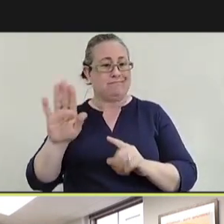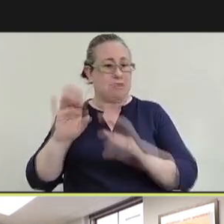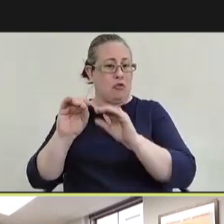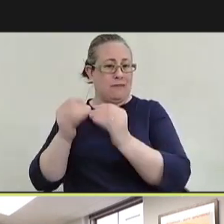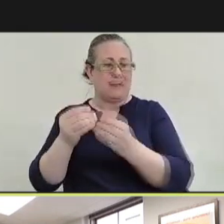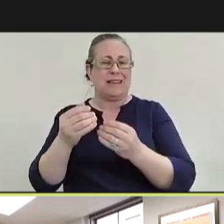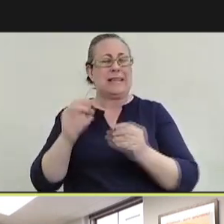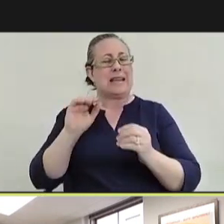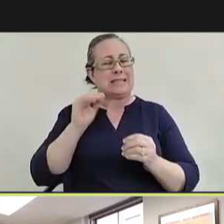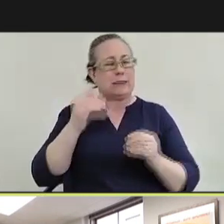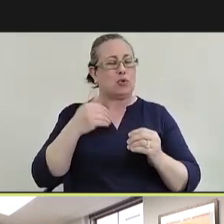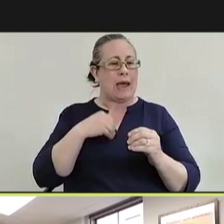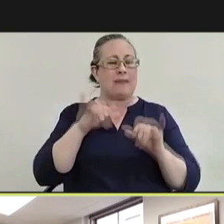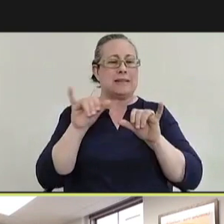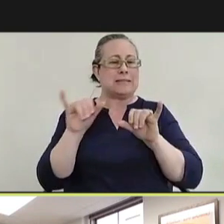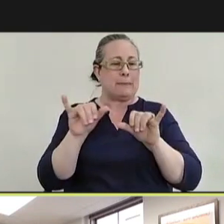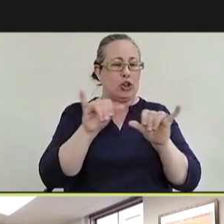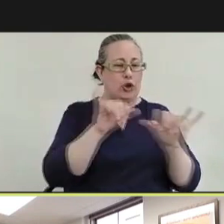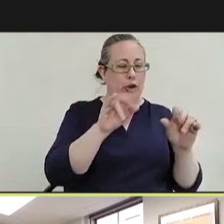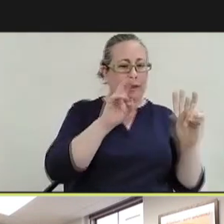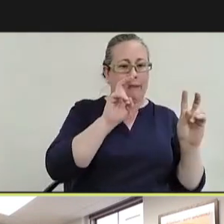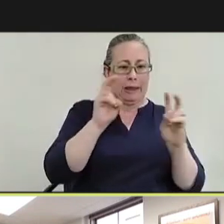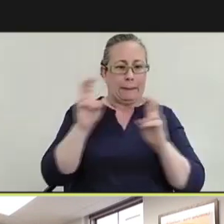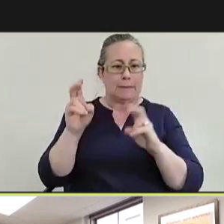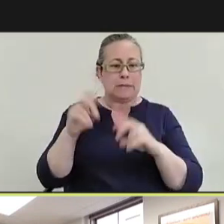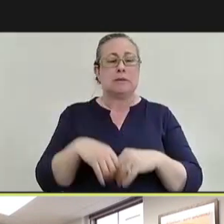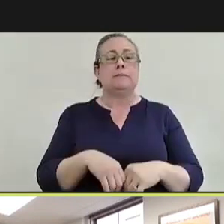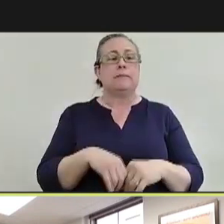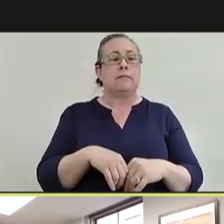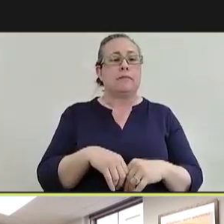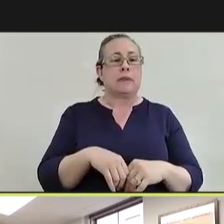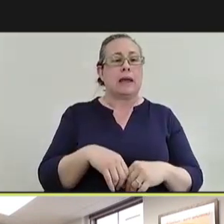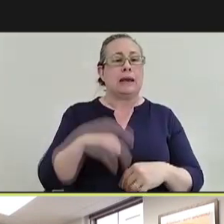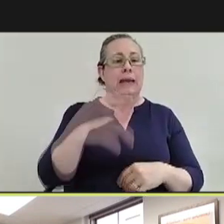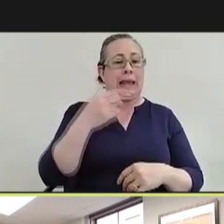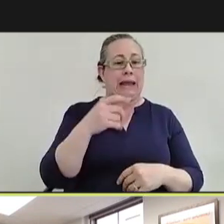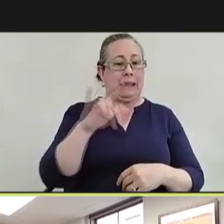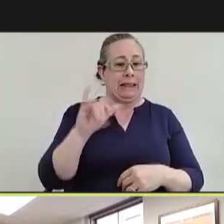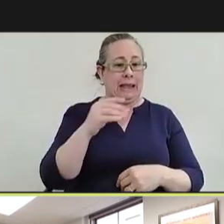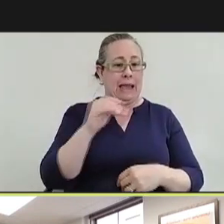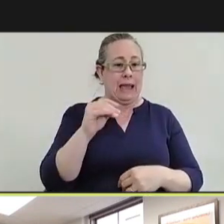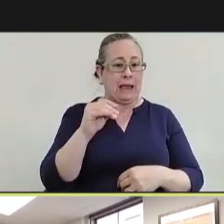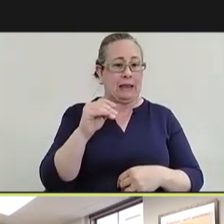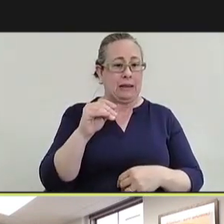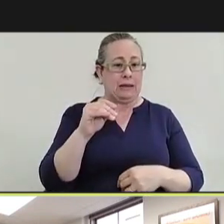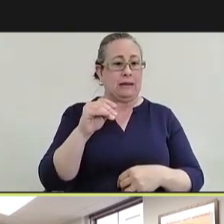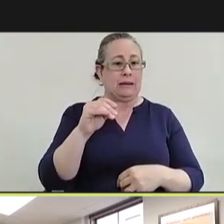themes, and the other study down there, Healy et al, is a very similar study to this. So,